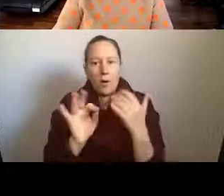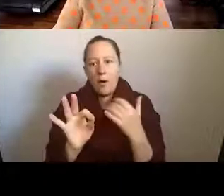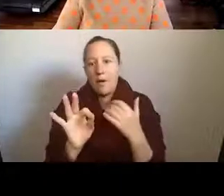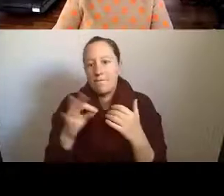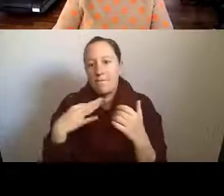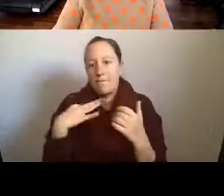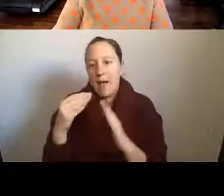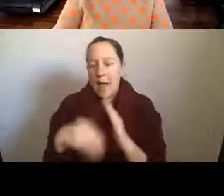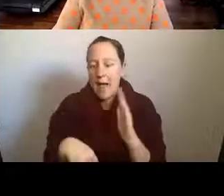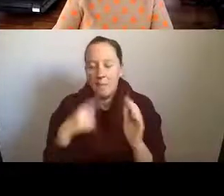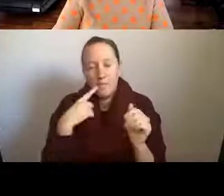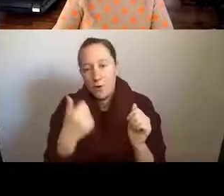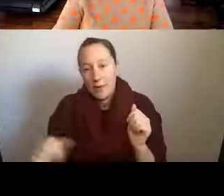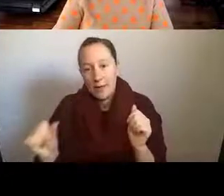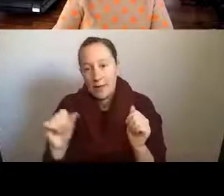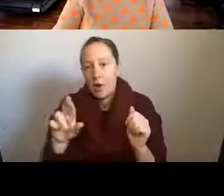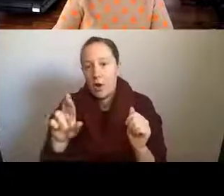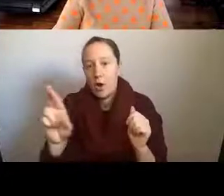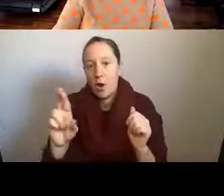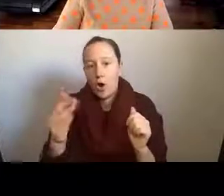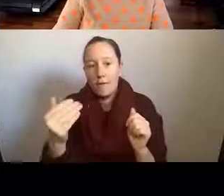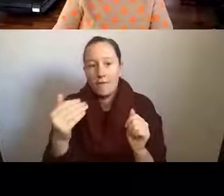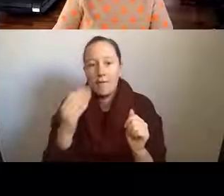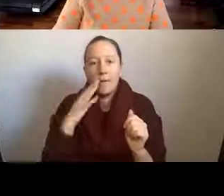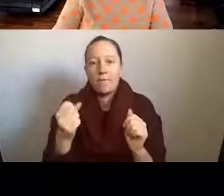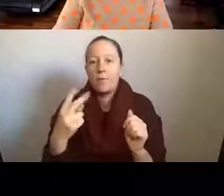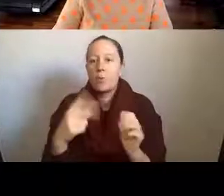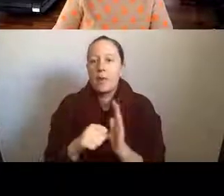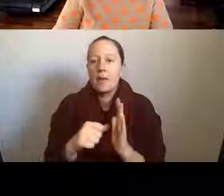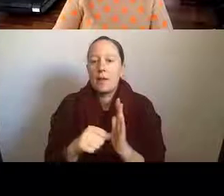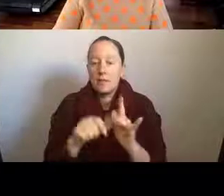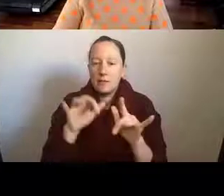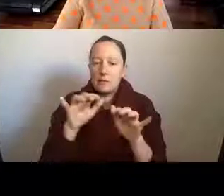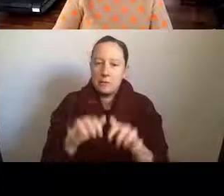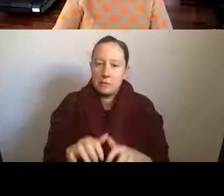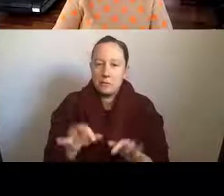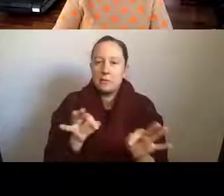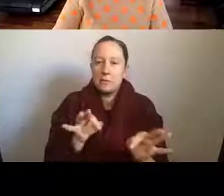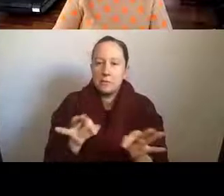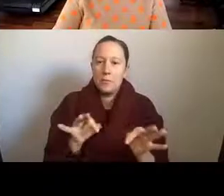For the R15, you'll have 12 pages to tell the reviewers what you're going to do,